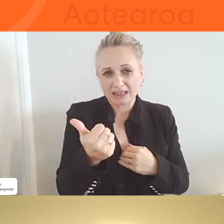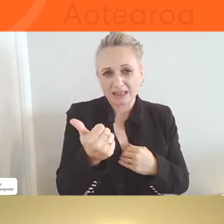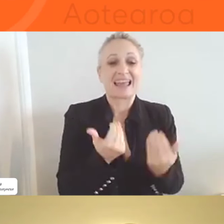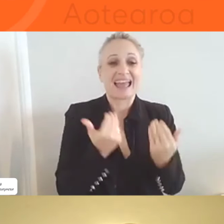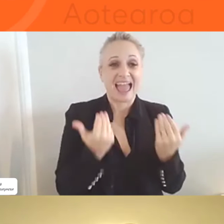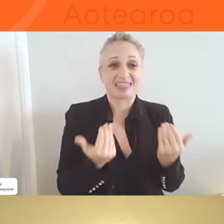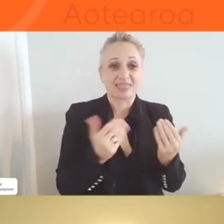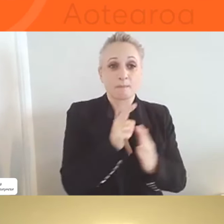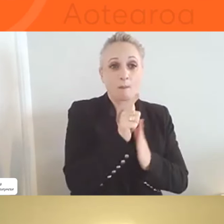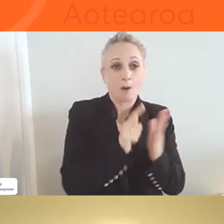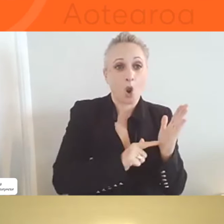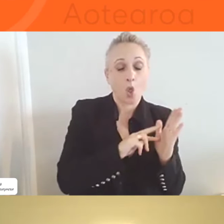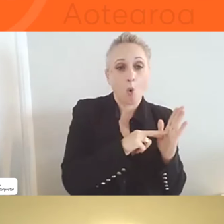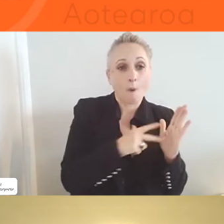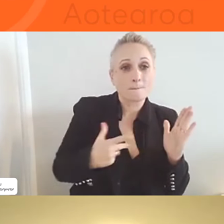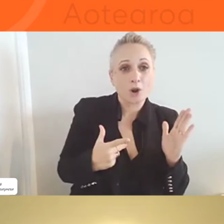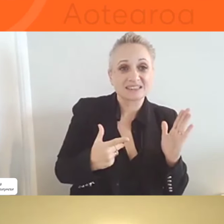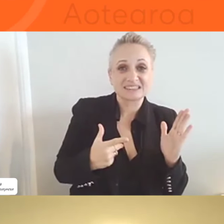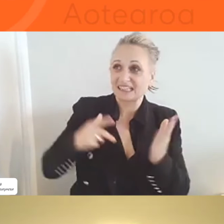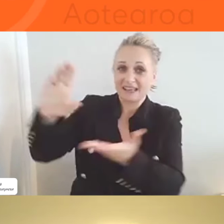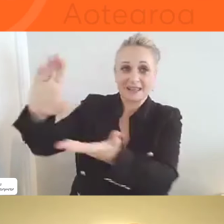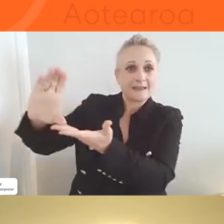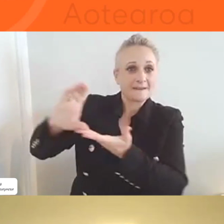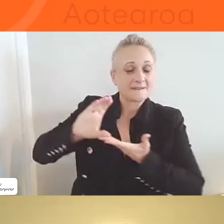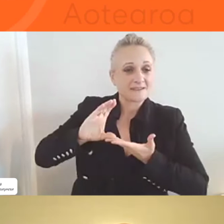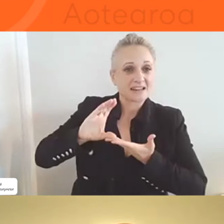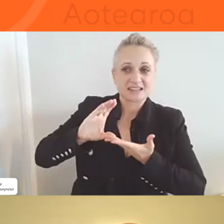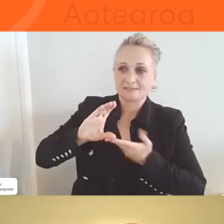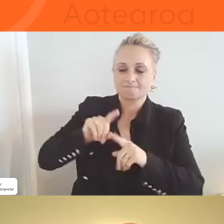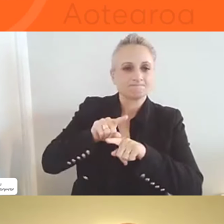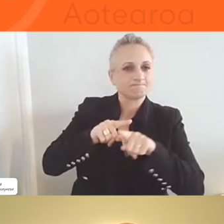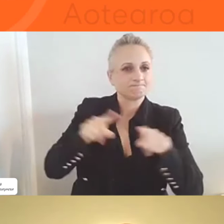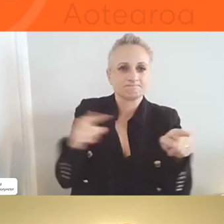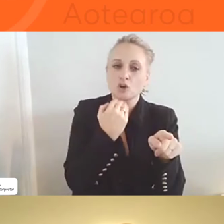and funding settings do not support, as one of your earlier speakers